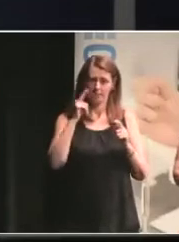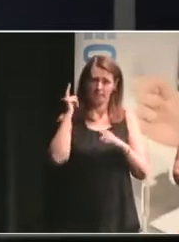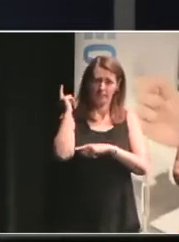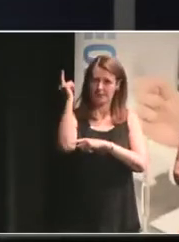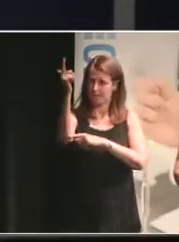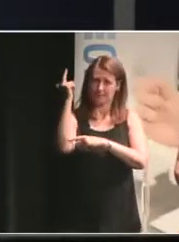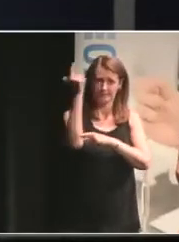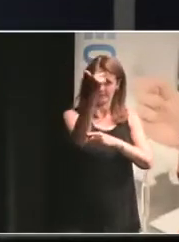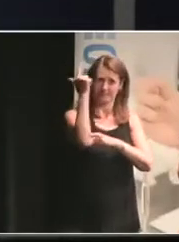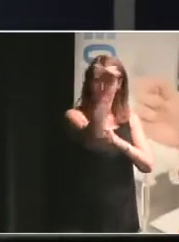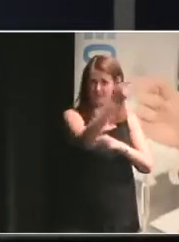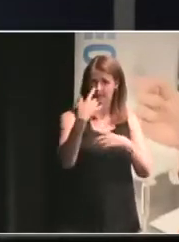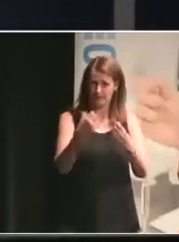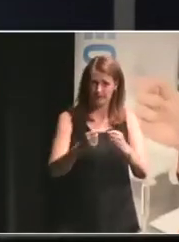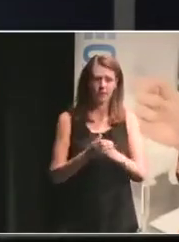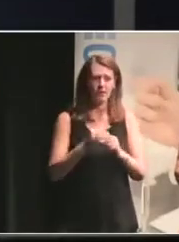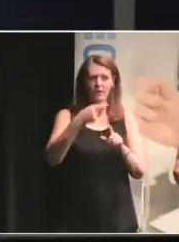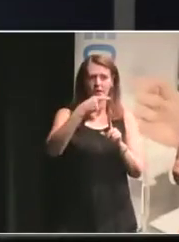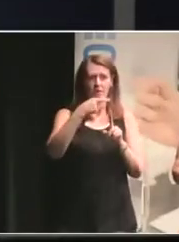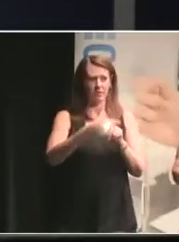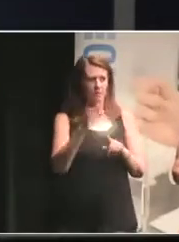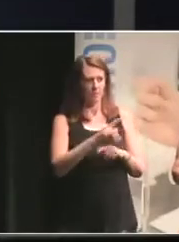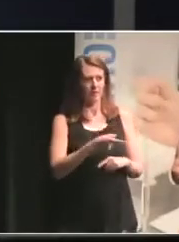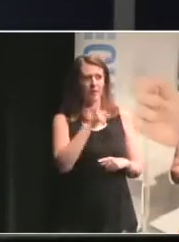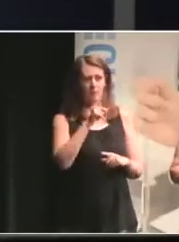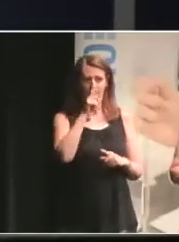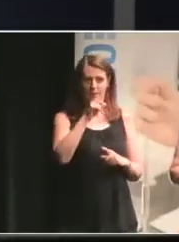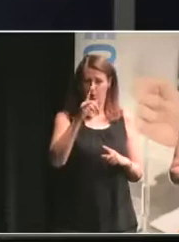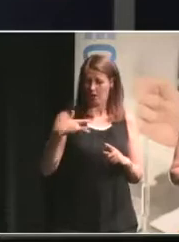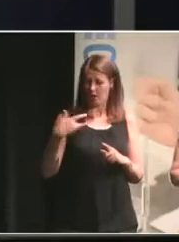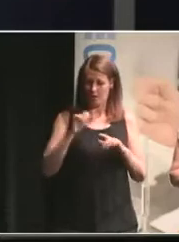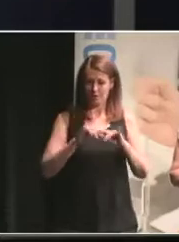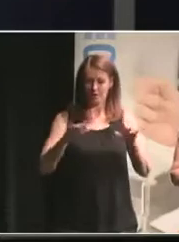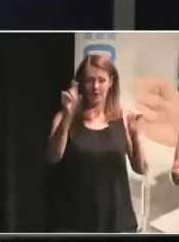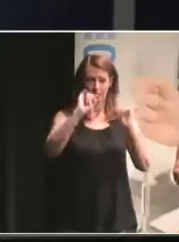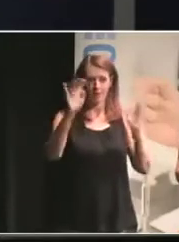places as well as about 100 people live streaming at the moment so hello everyone out there.